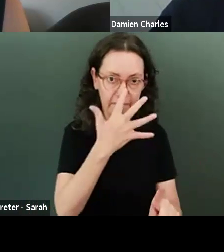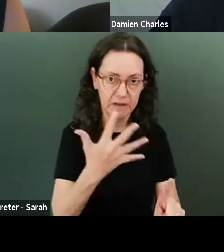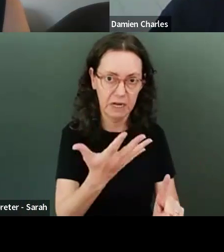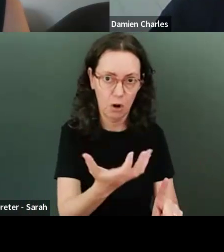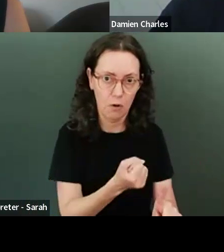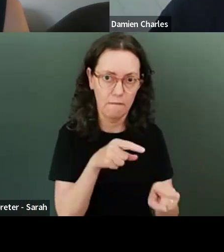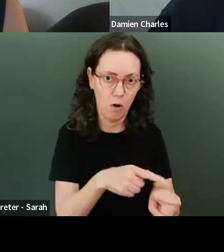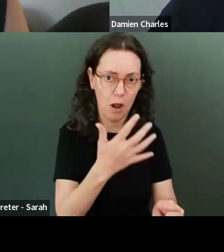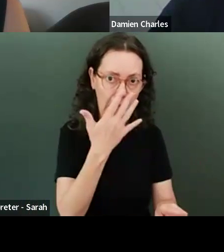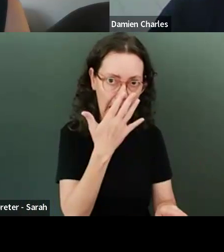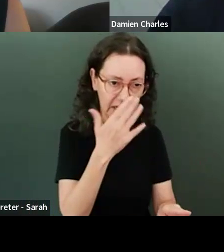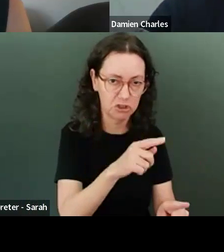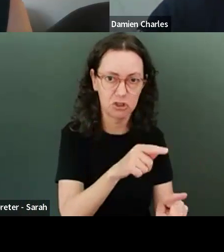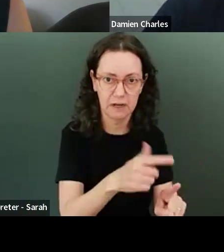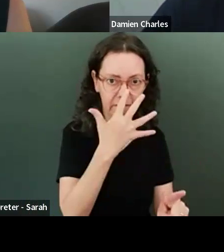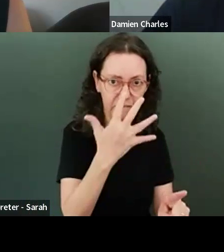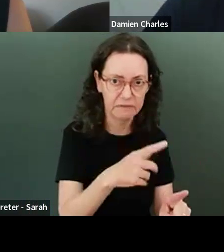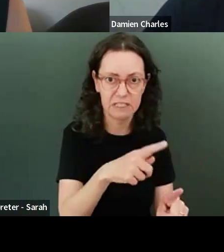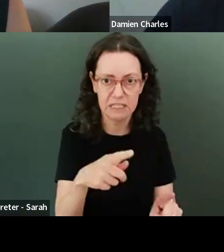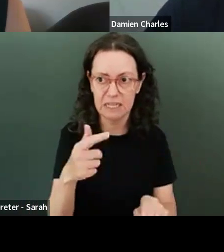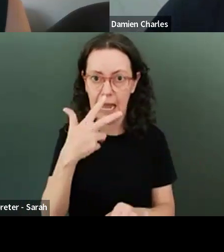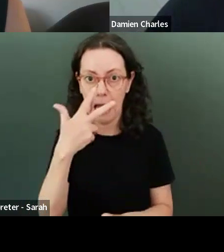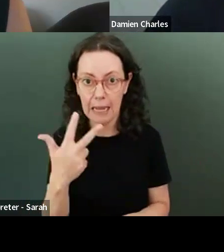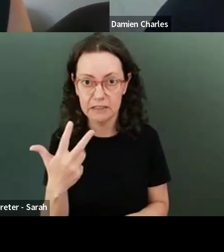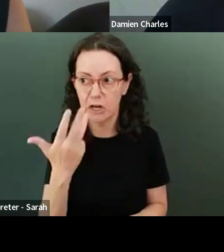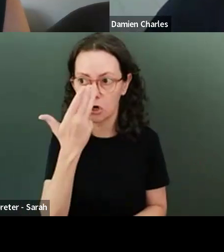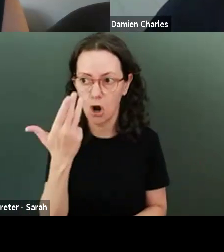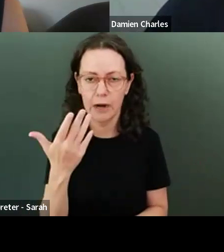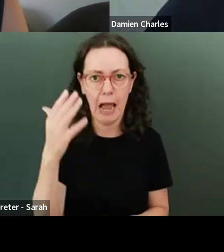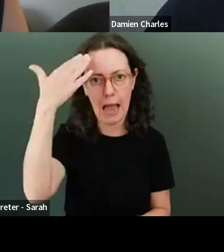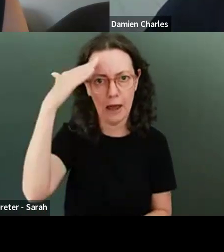18, 19 you know, you're really up around